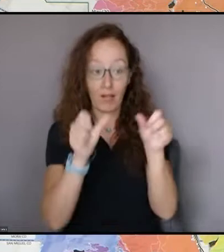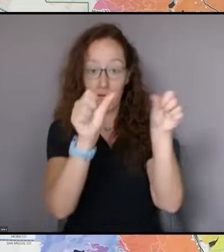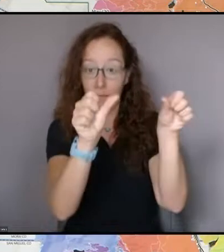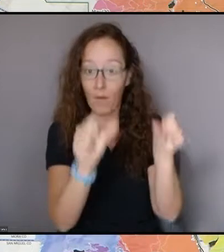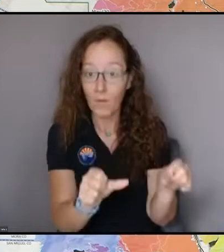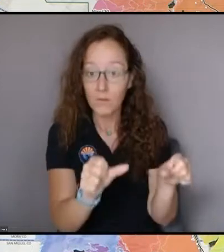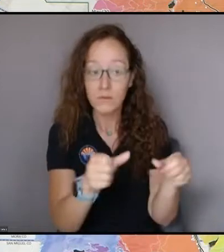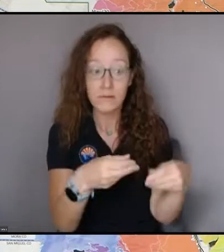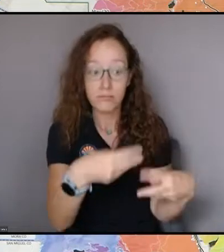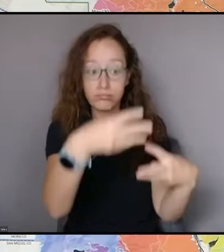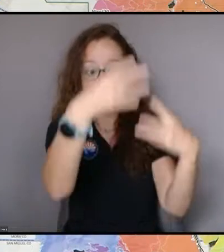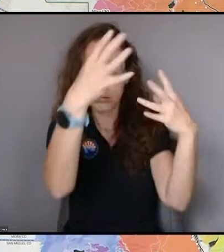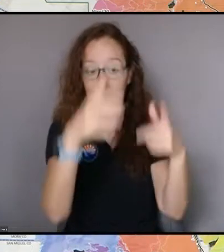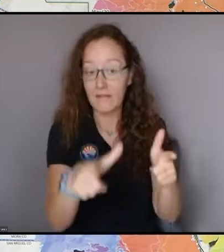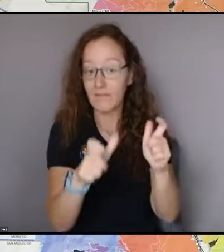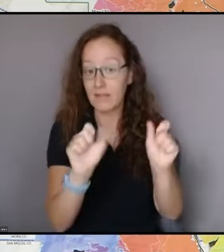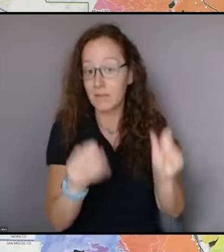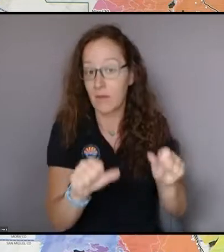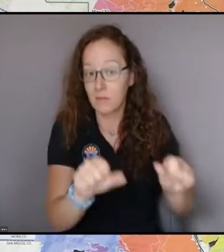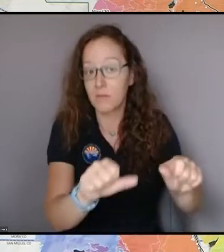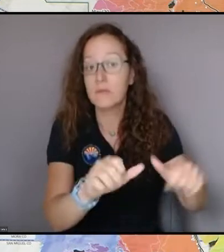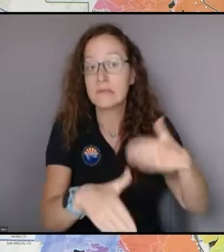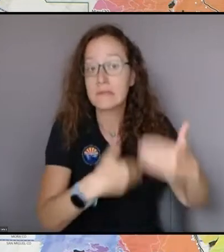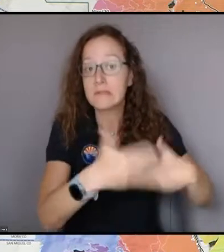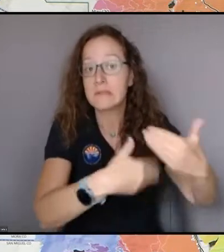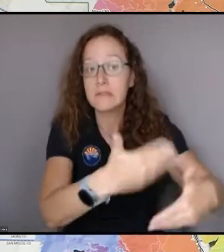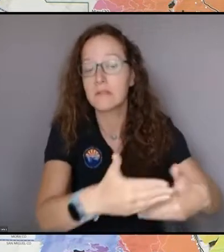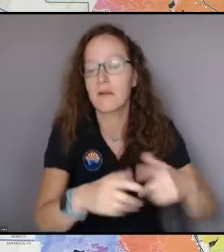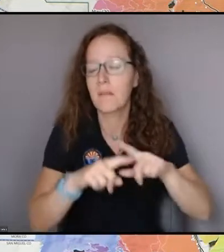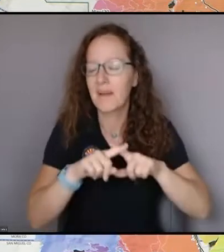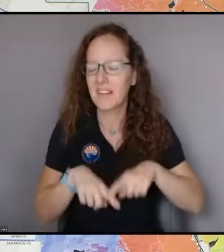depending on what else is going on. But in may be delayed. And there